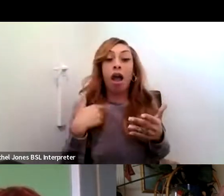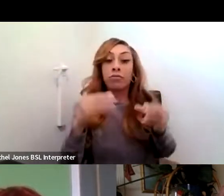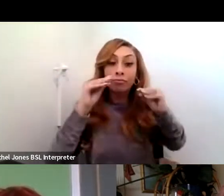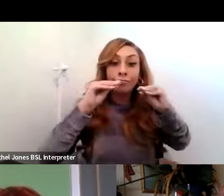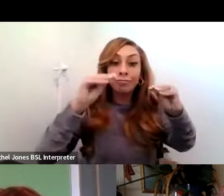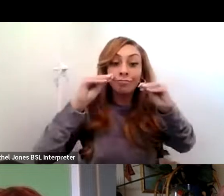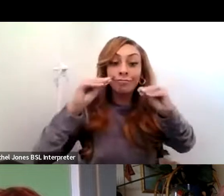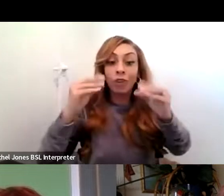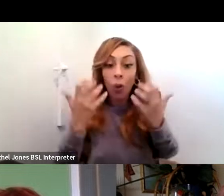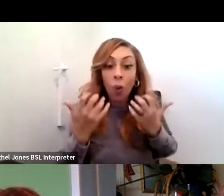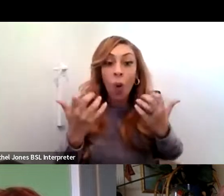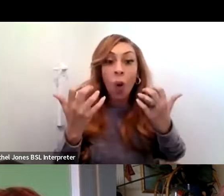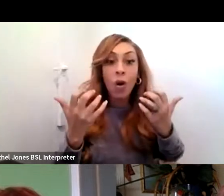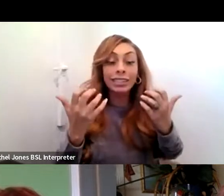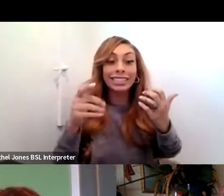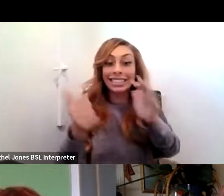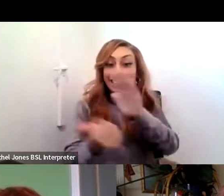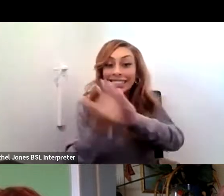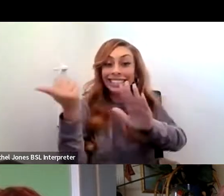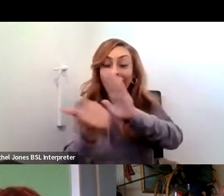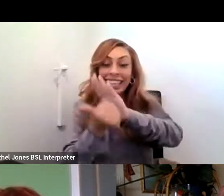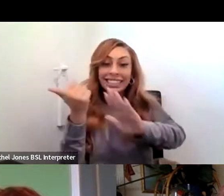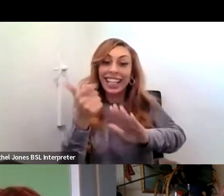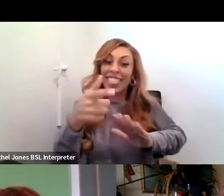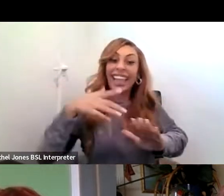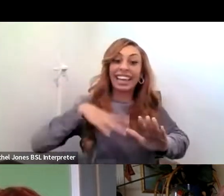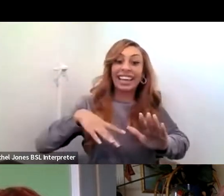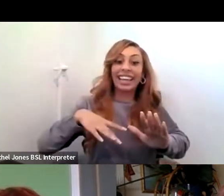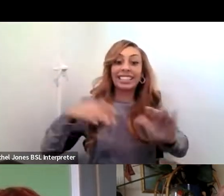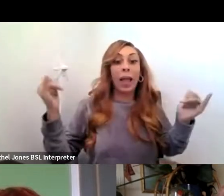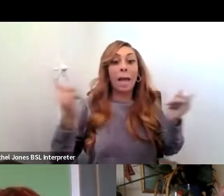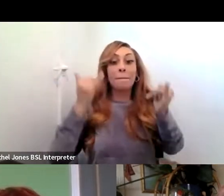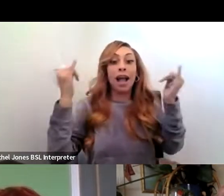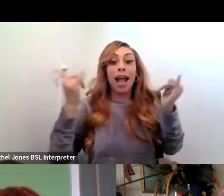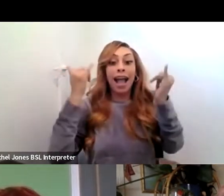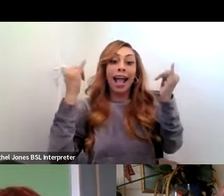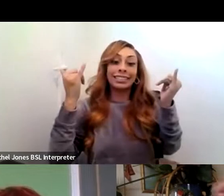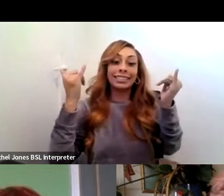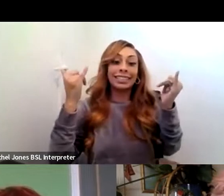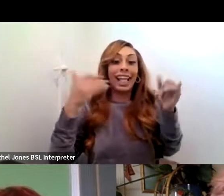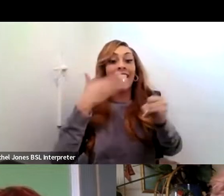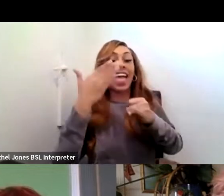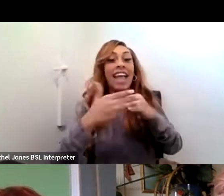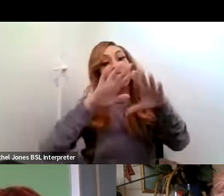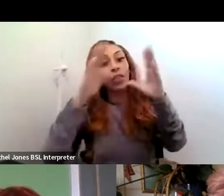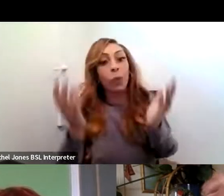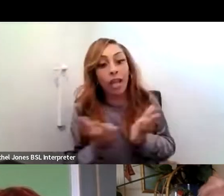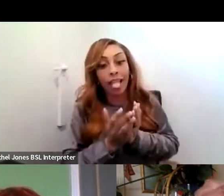all the skills they would need to have a party at the end of the world, and we did it in an abandoned building in Manchester,